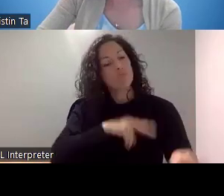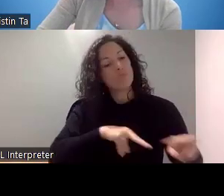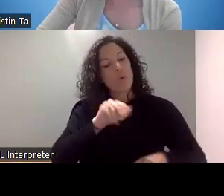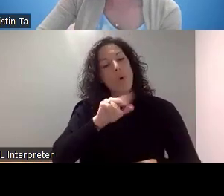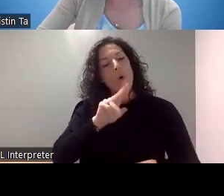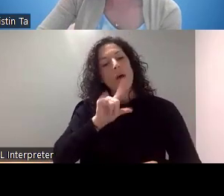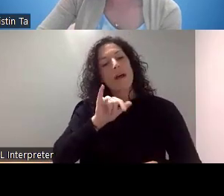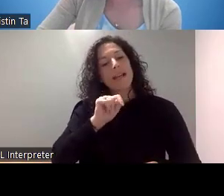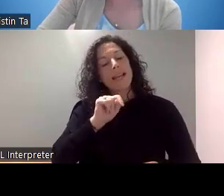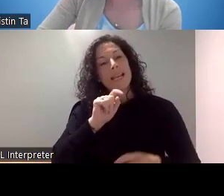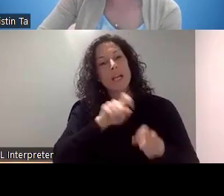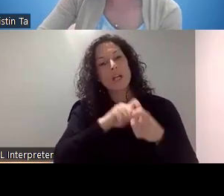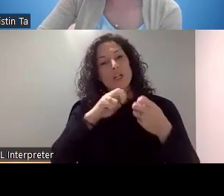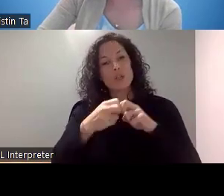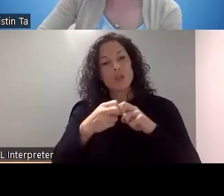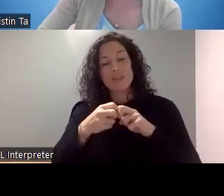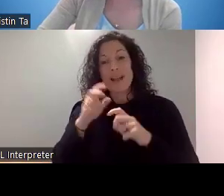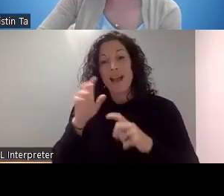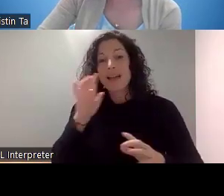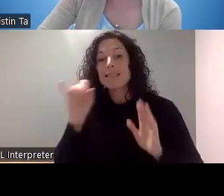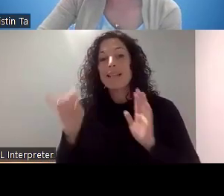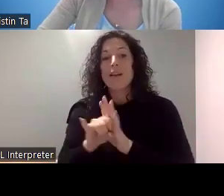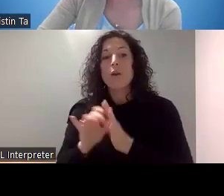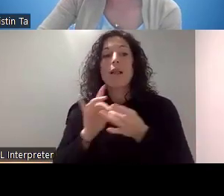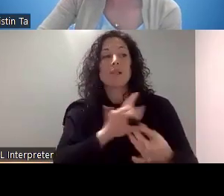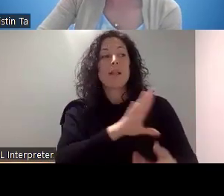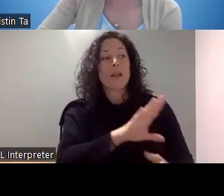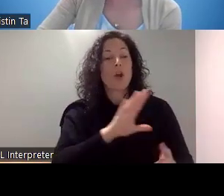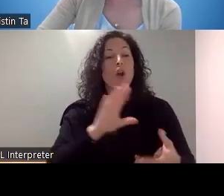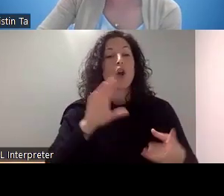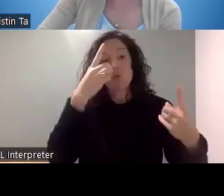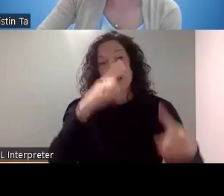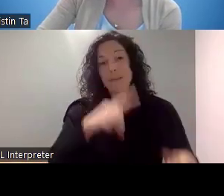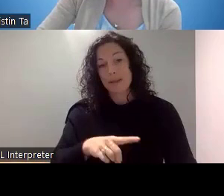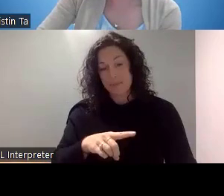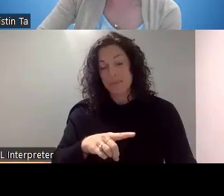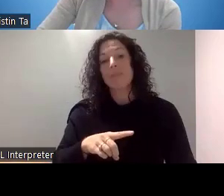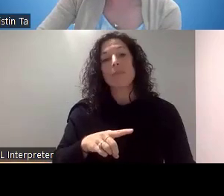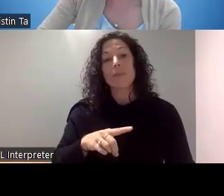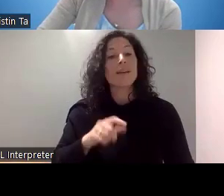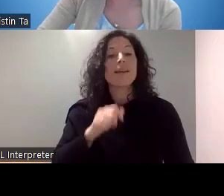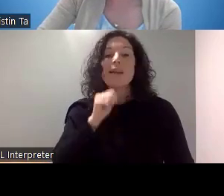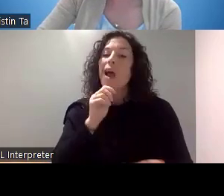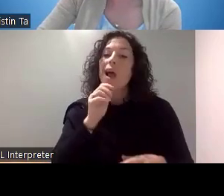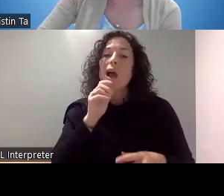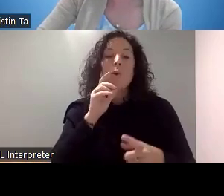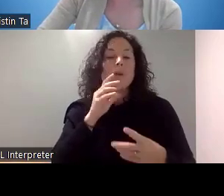that are identified related to their consortium agreement, so they are not responsible for resolving any crosscutting